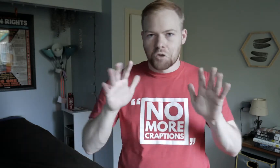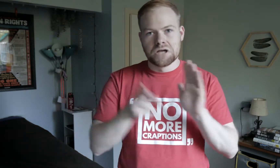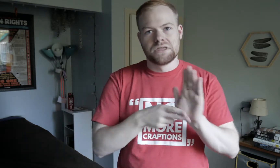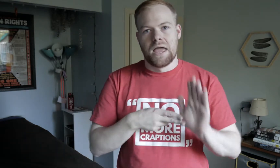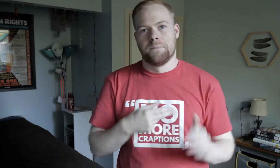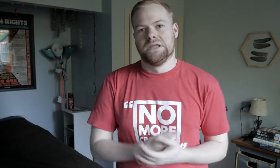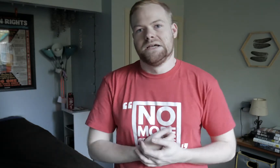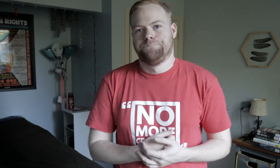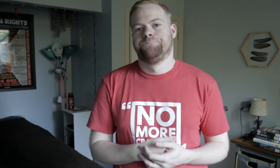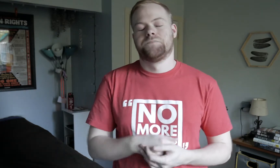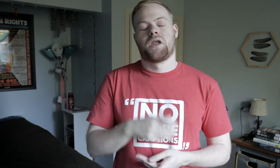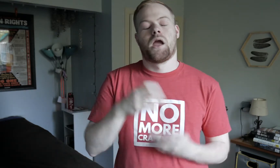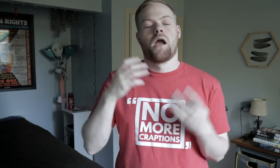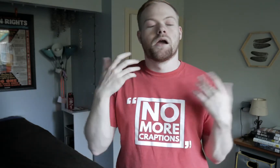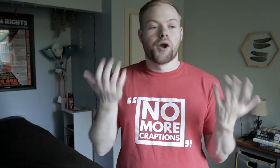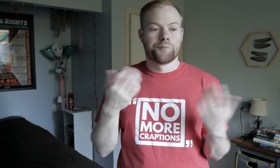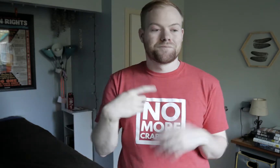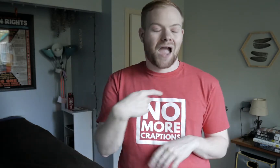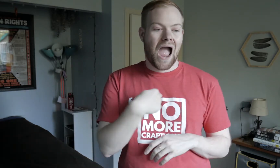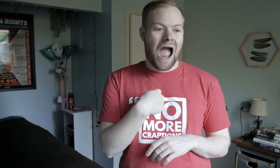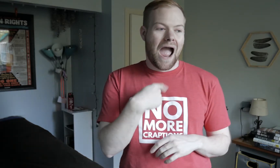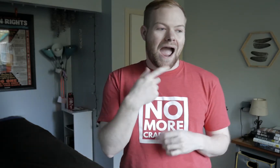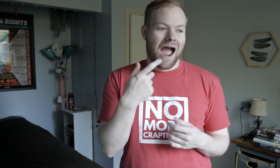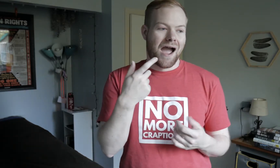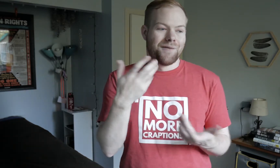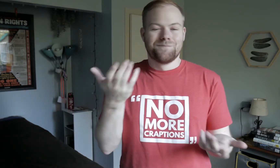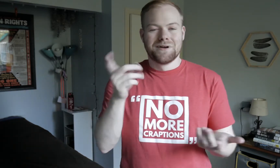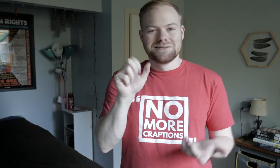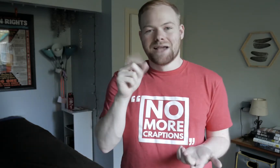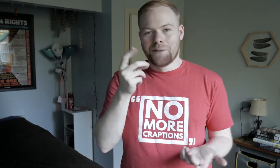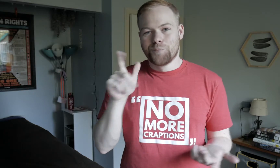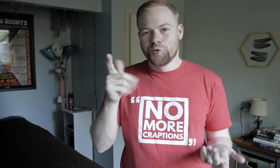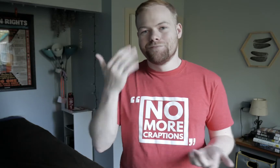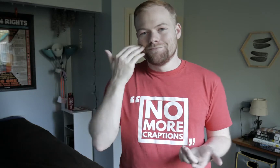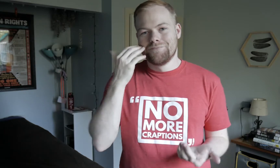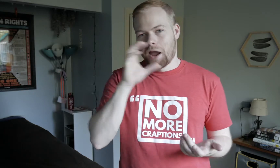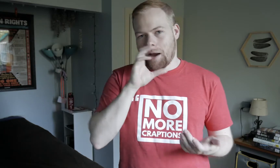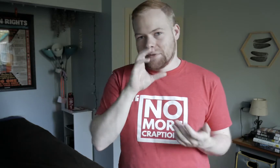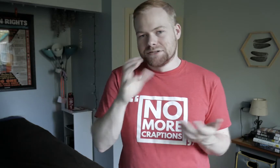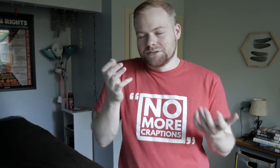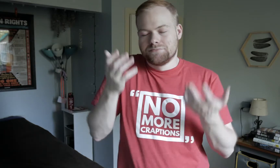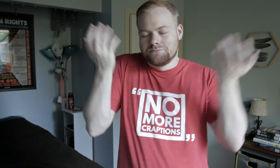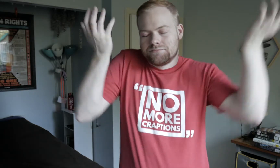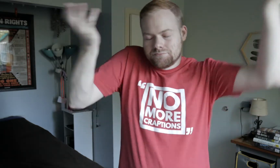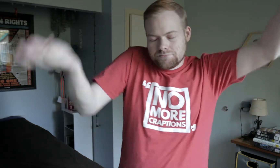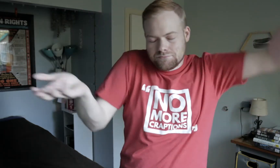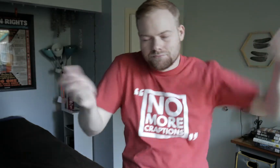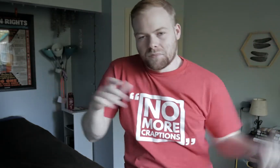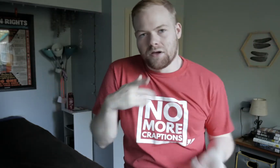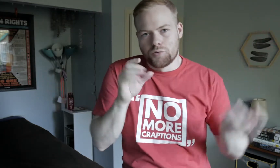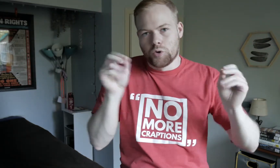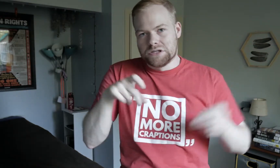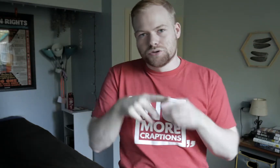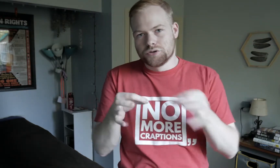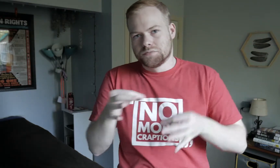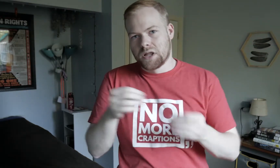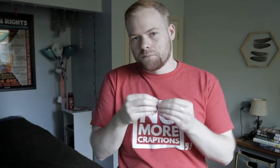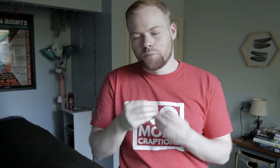Great labeling. So I… It’s Deadpool, you know the comics. No need to explain more.